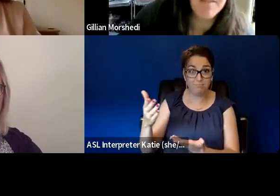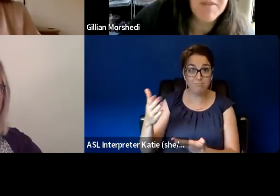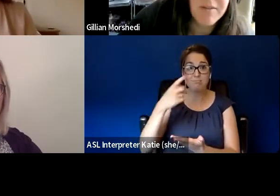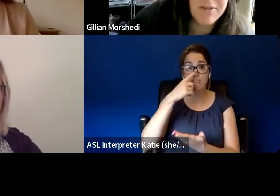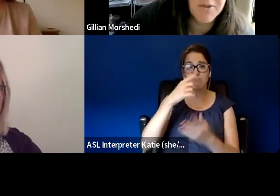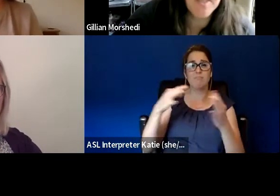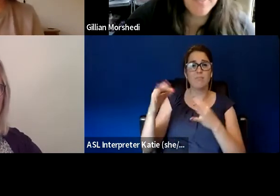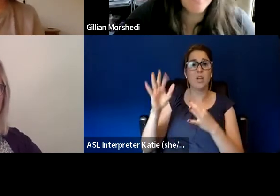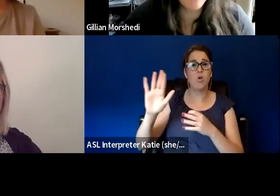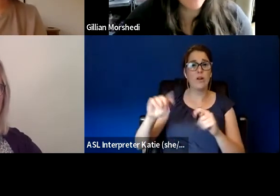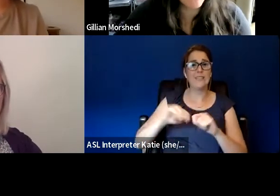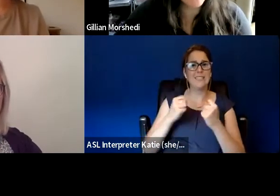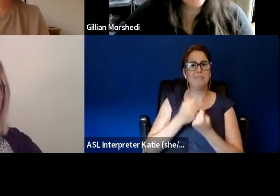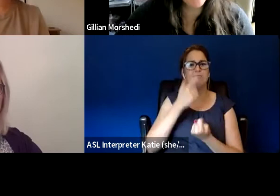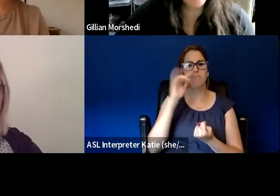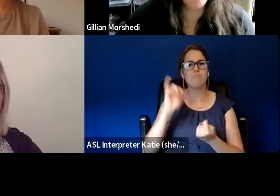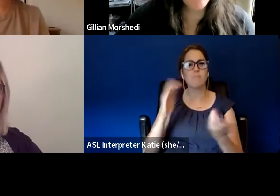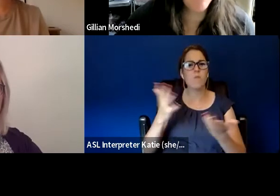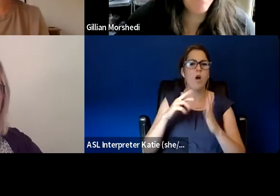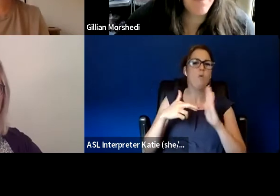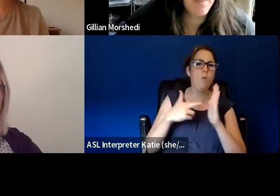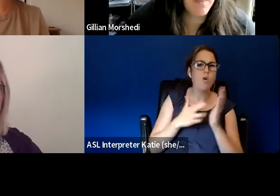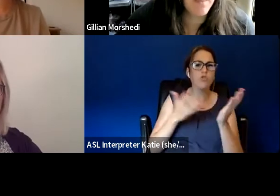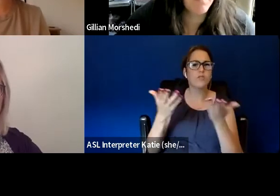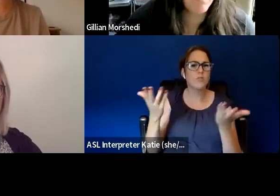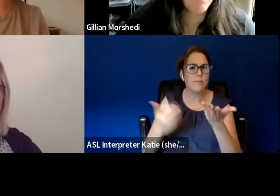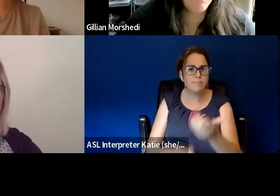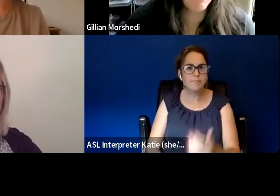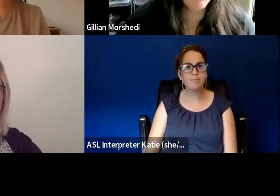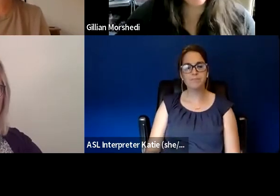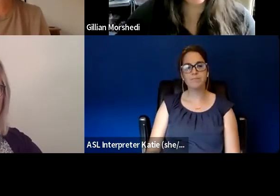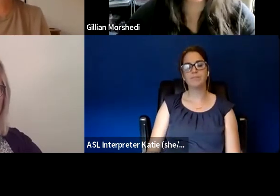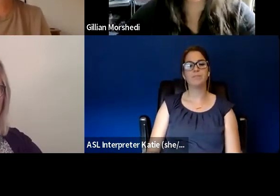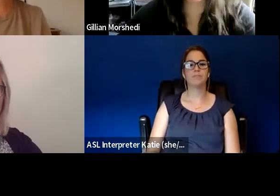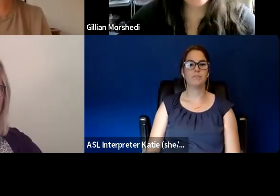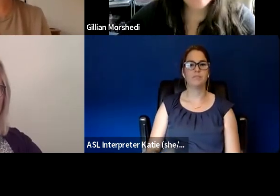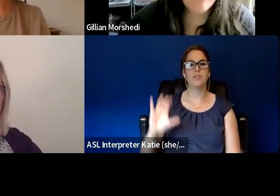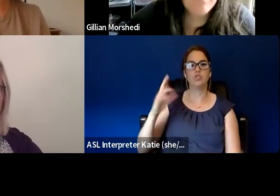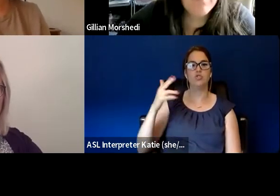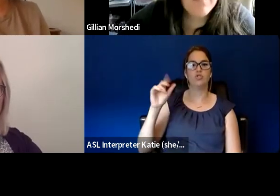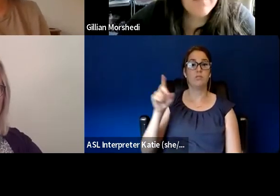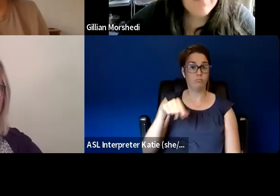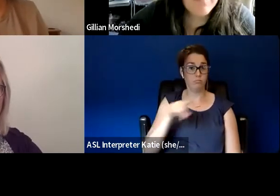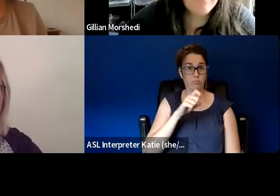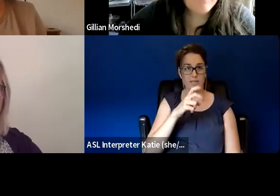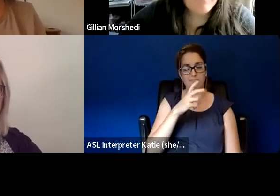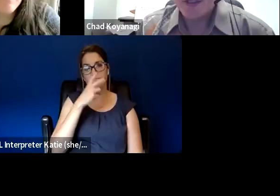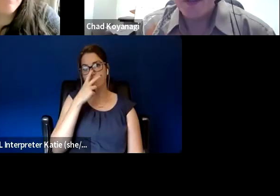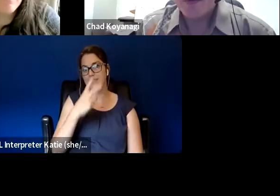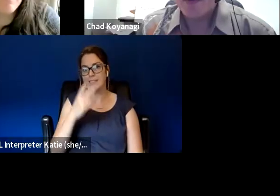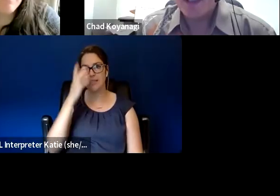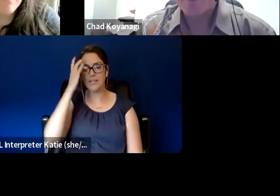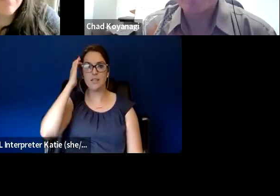and the different roles and services. Okay, so as you'll folks will probably see, talking to different street medicine programs,